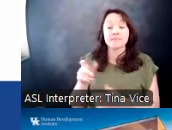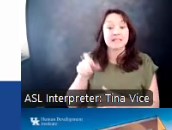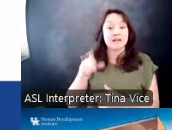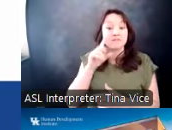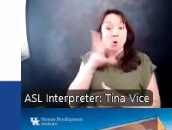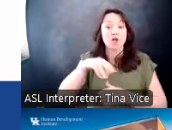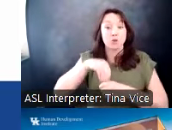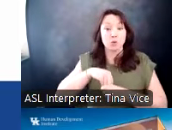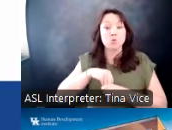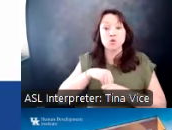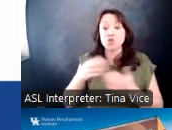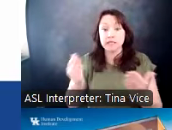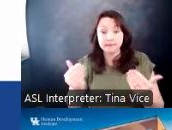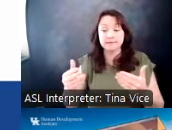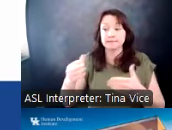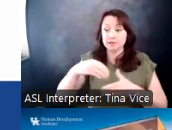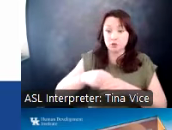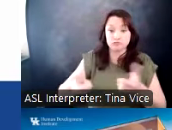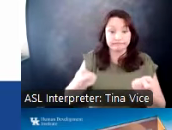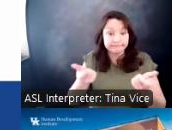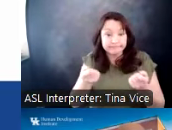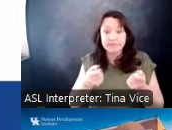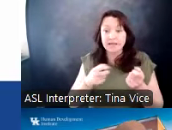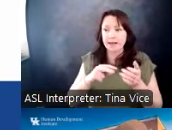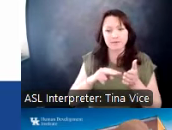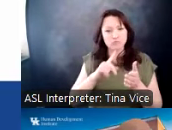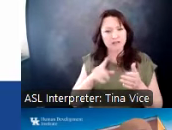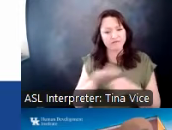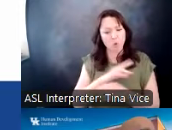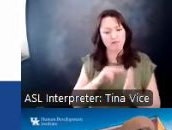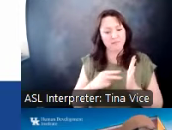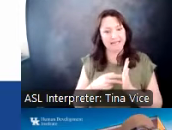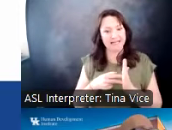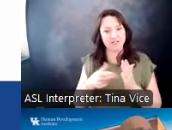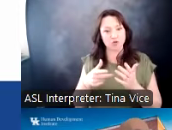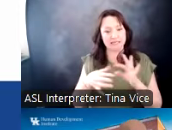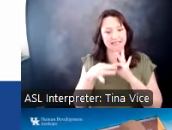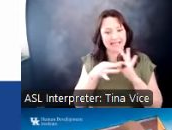meaningful engagement really matters because 28.7%